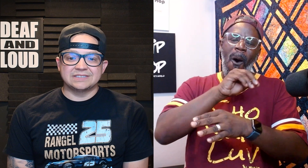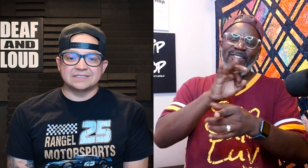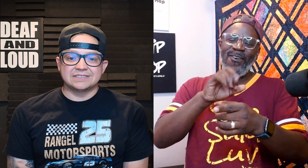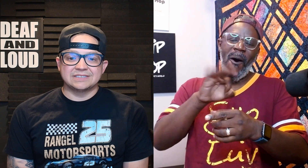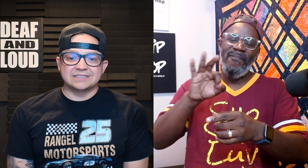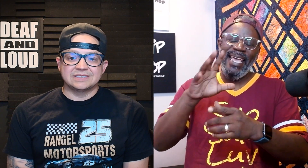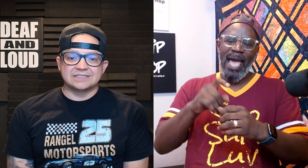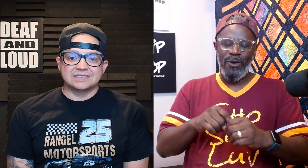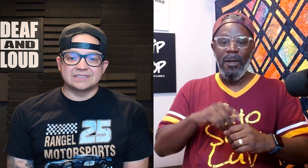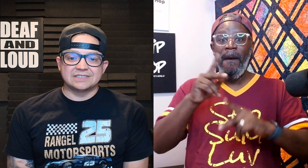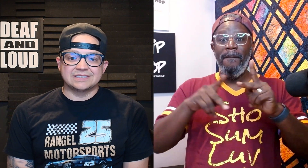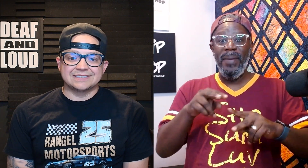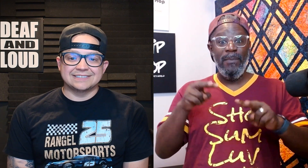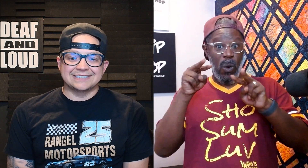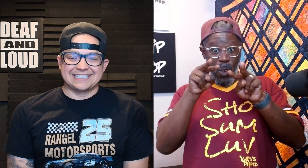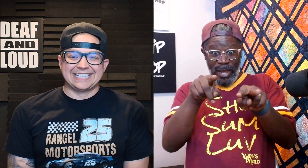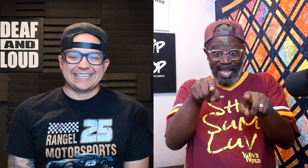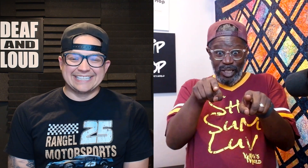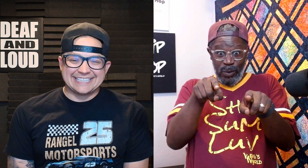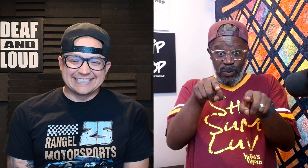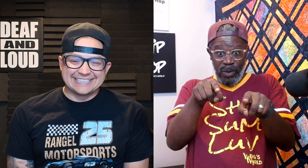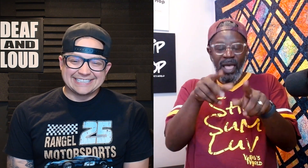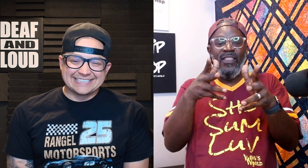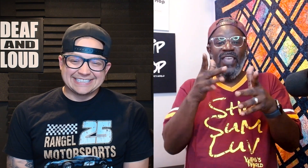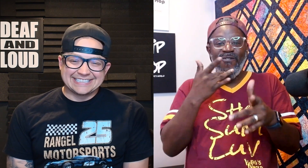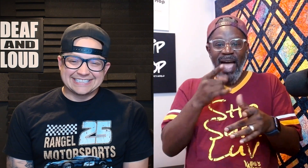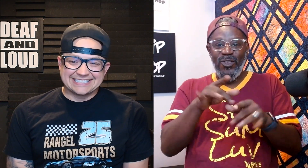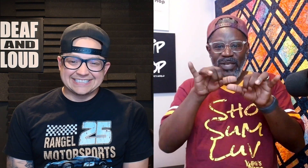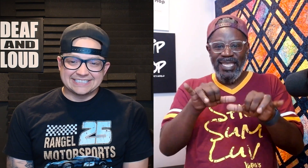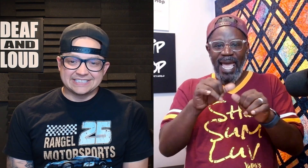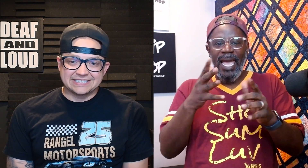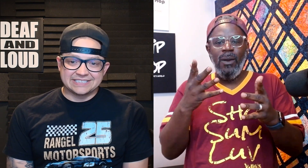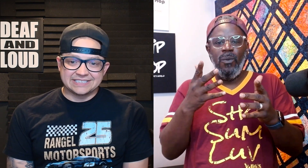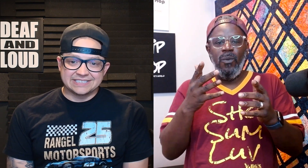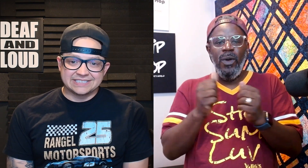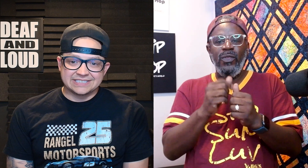off the camera, people look at you. They'd rather you stay within